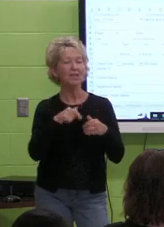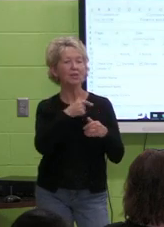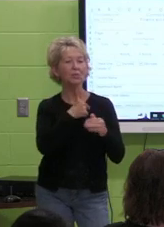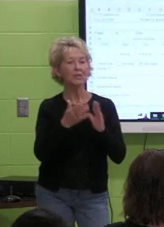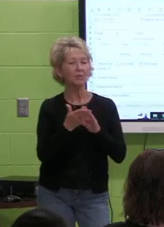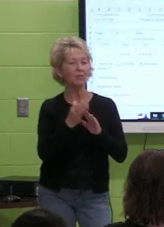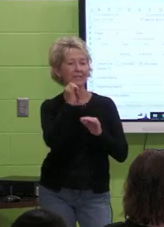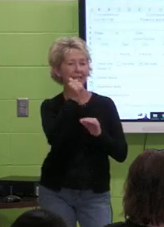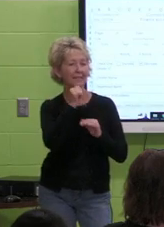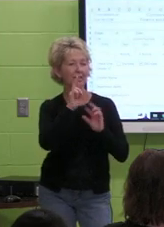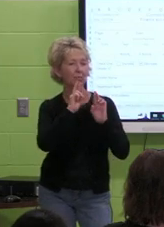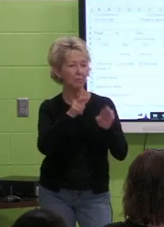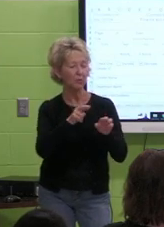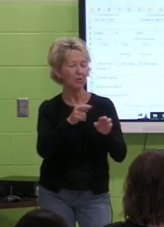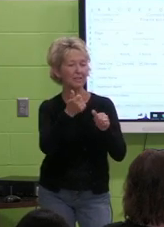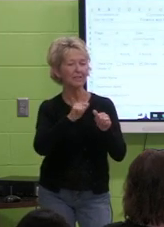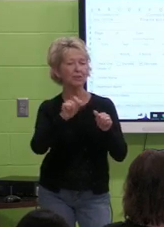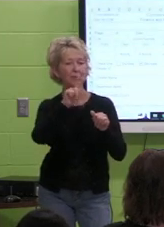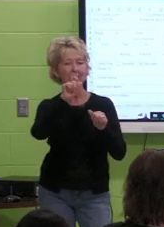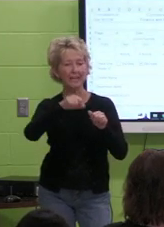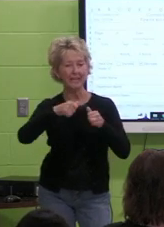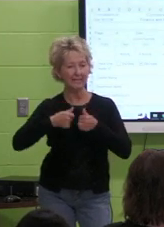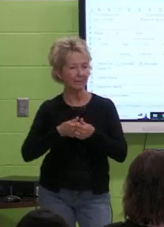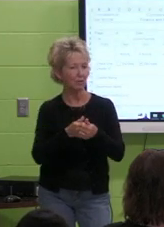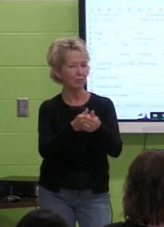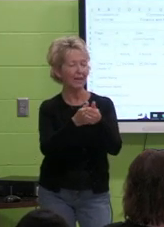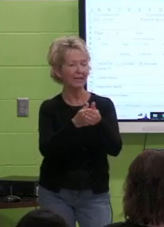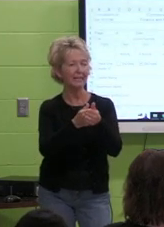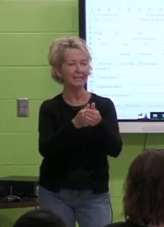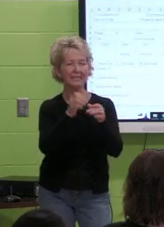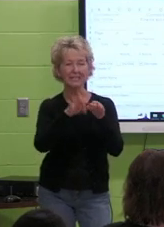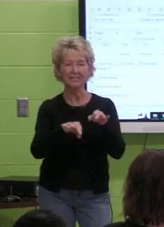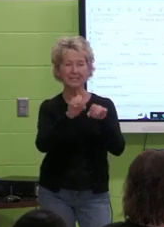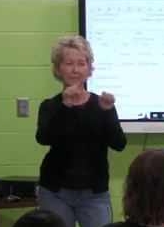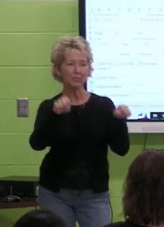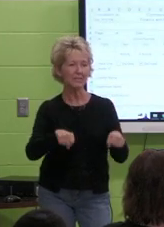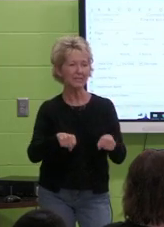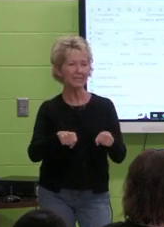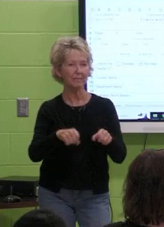everybody can keep track it's a system so simple that it even has a percentage at the top so if